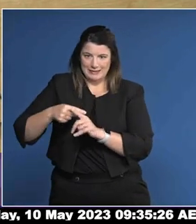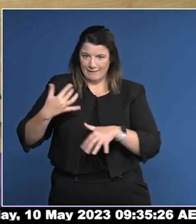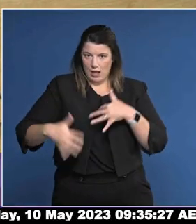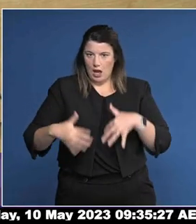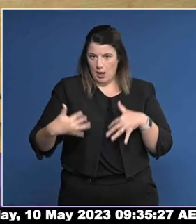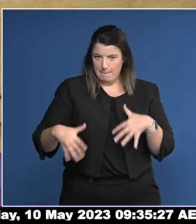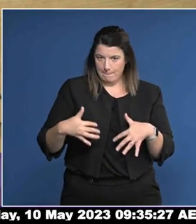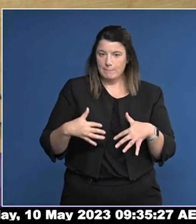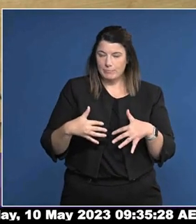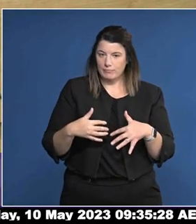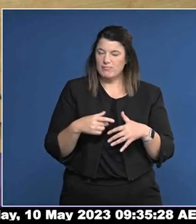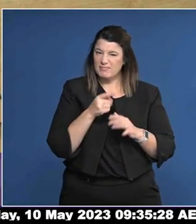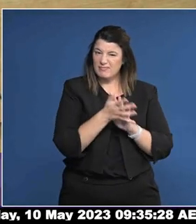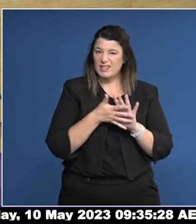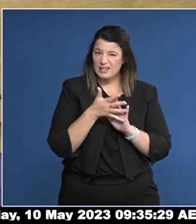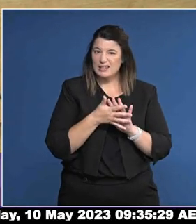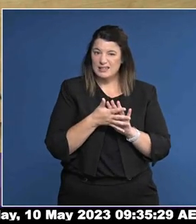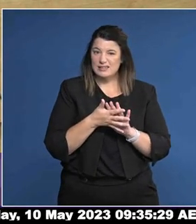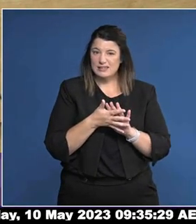happens to be a largely Australian term.